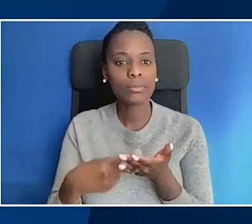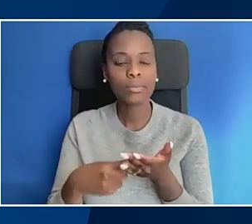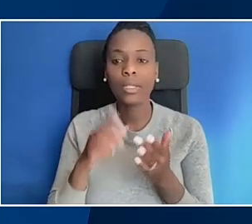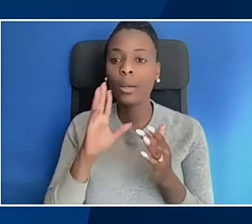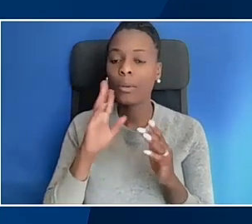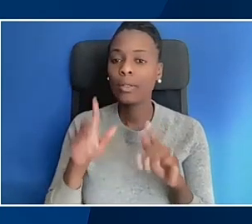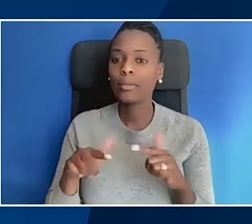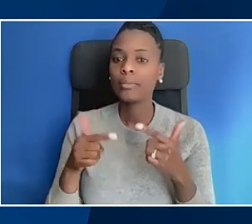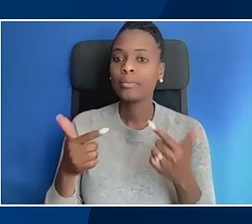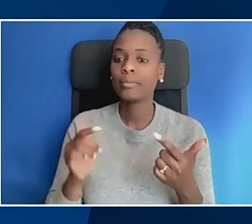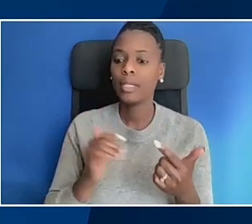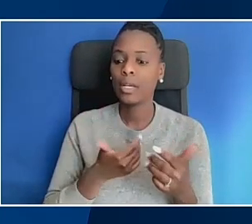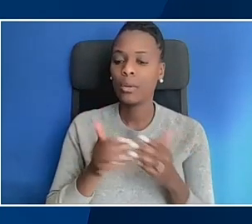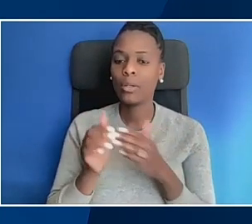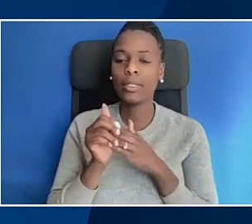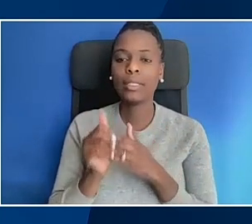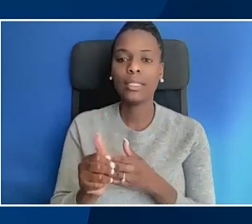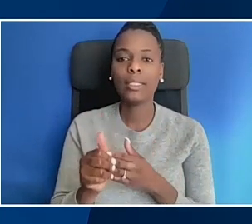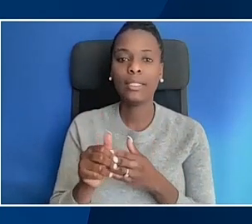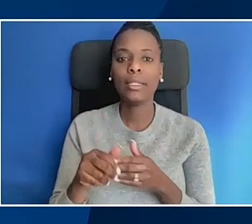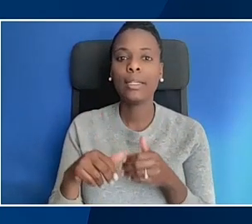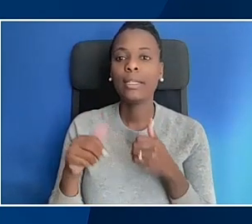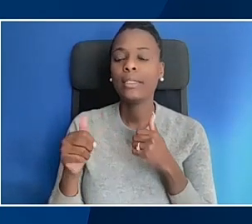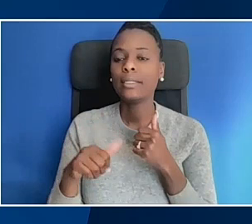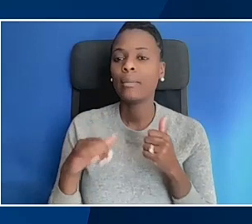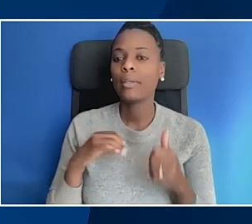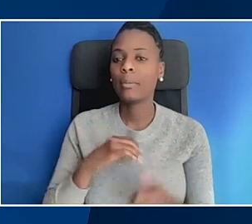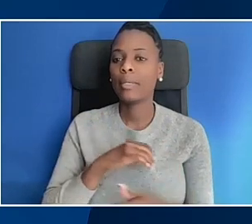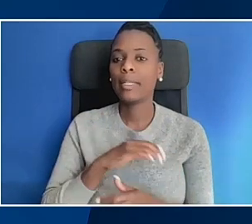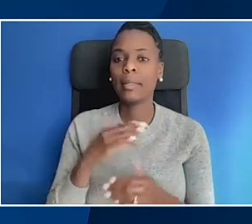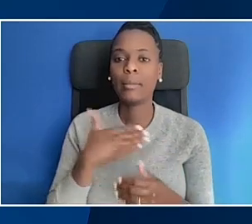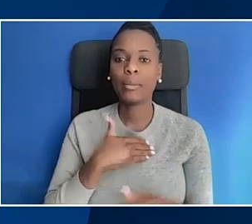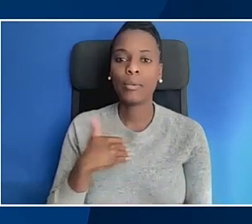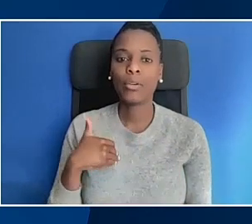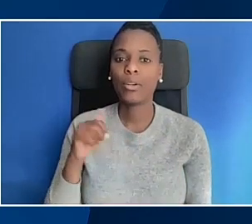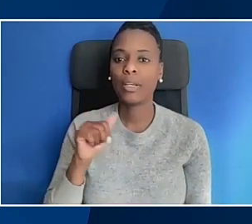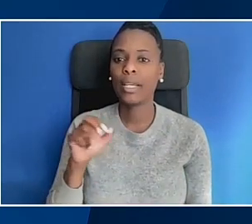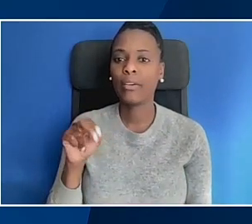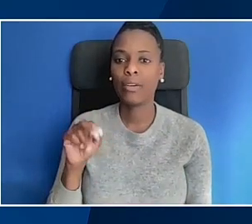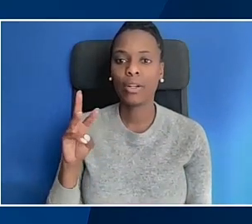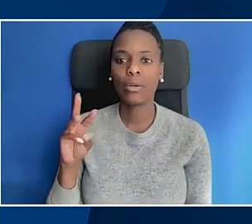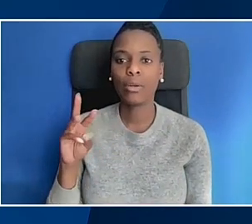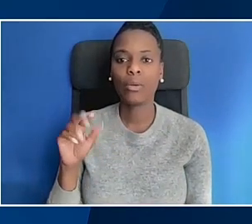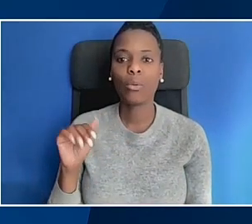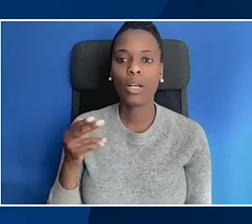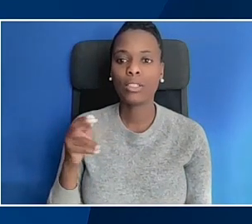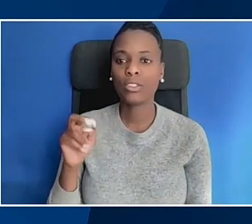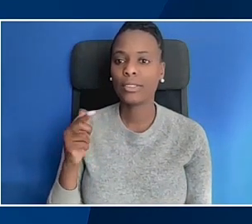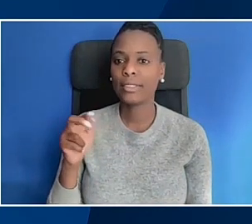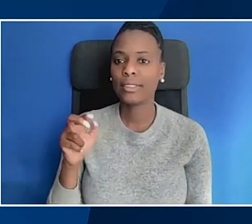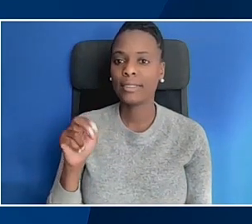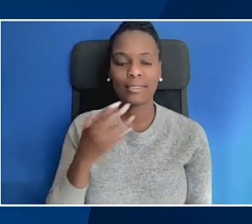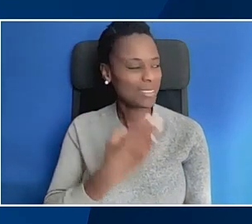subcommittee member, Aaron Washington. Aaron? Thank you, Krystil. So, welcome back, everybody.